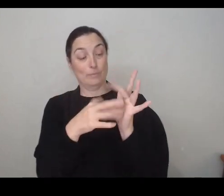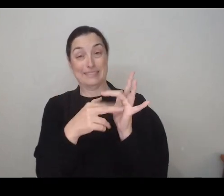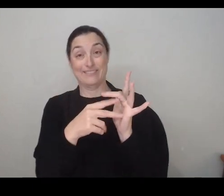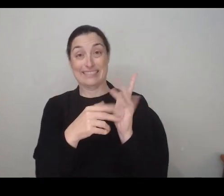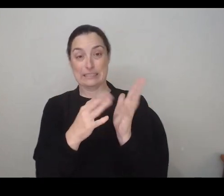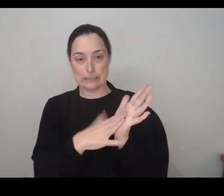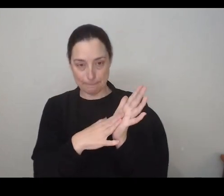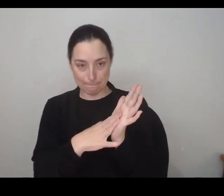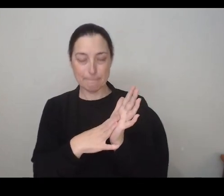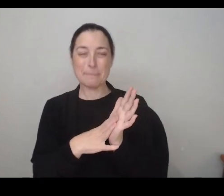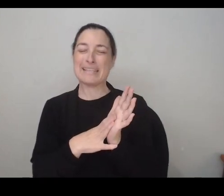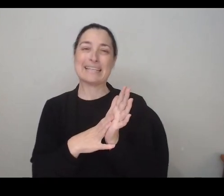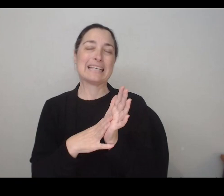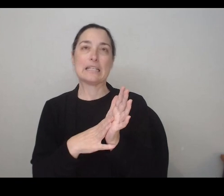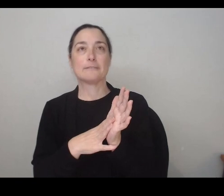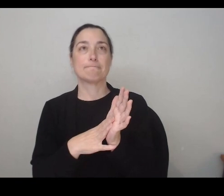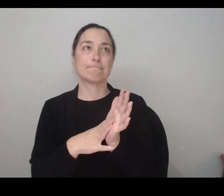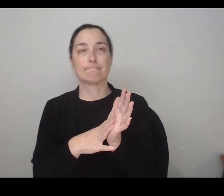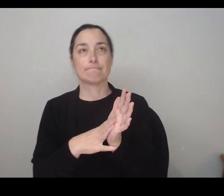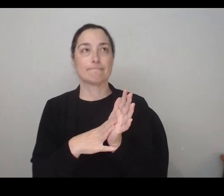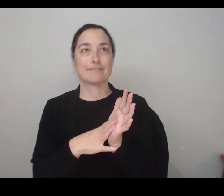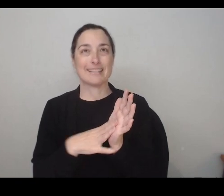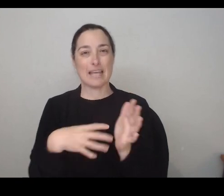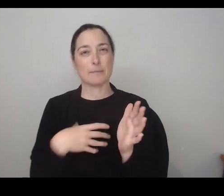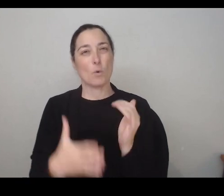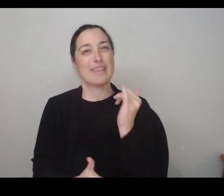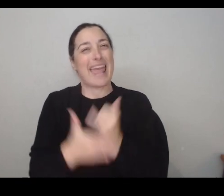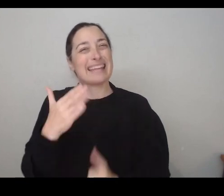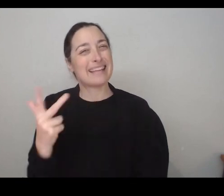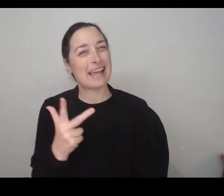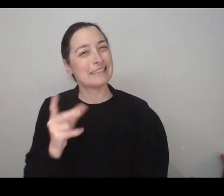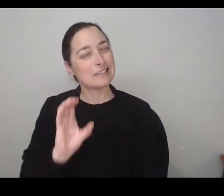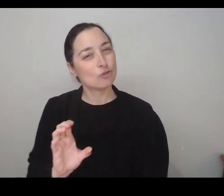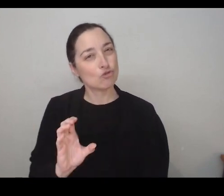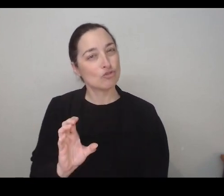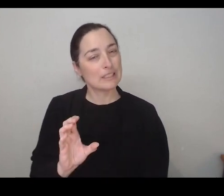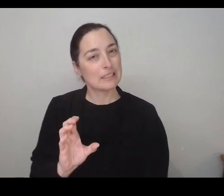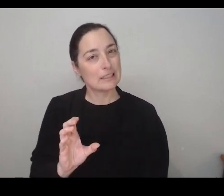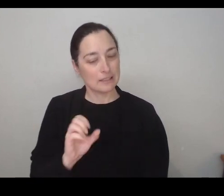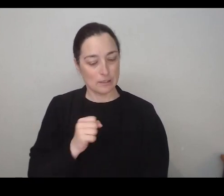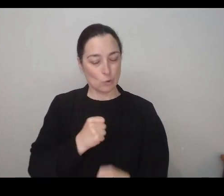since the end of the 18th century. And Gauguin was looking after